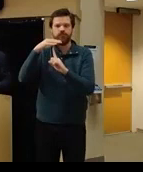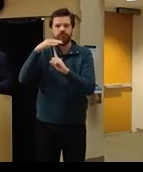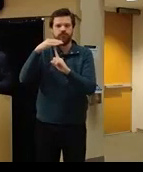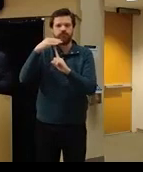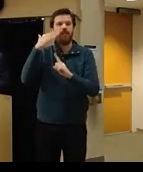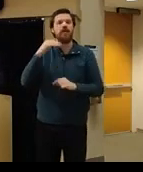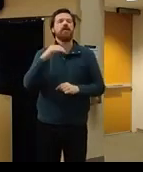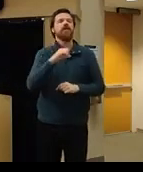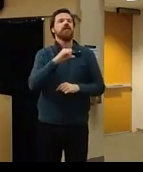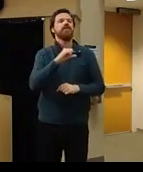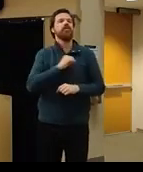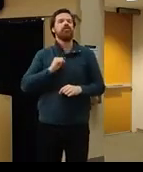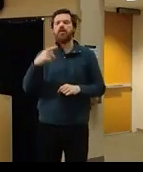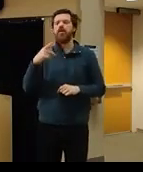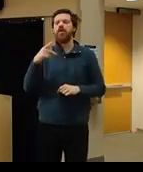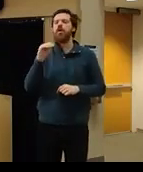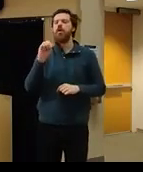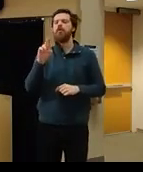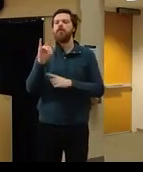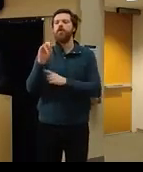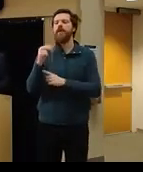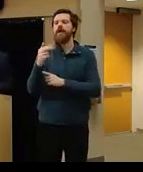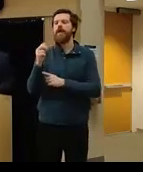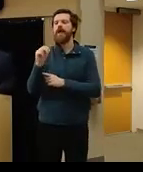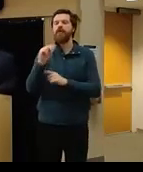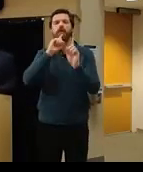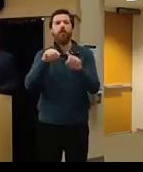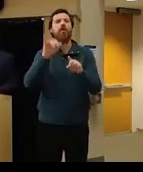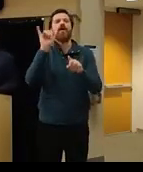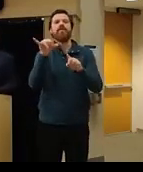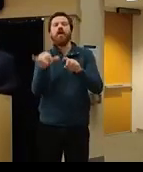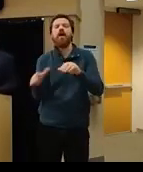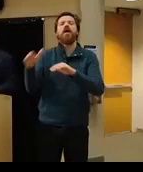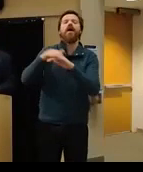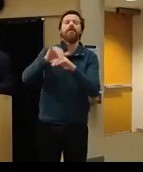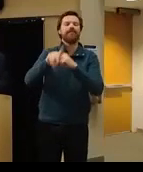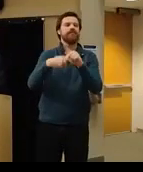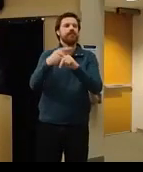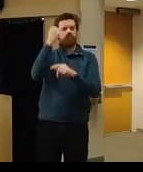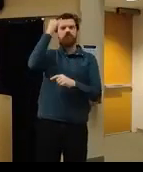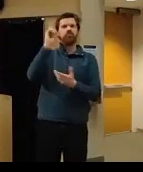Patrick mouran wrote the mouran report that also kind of piggybacked on these ideas that it's Black